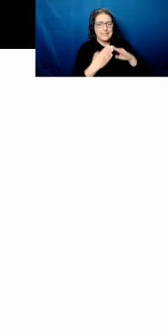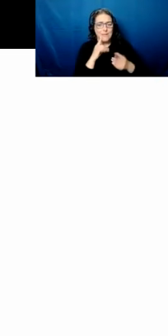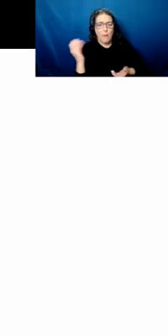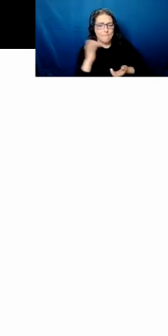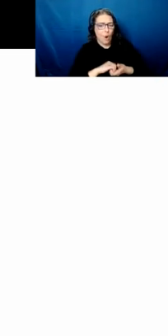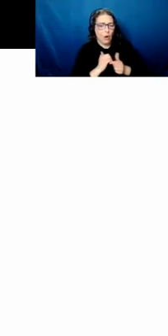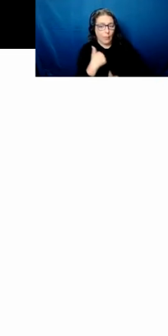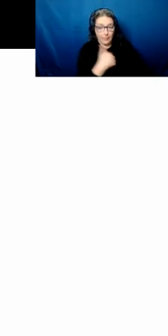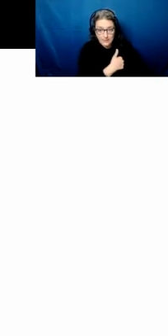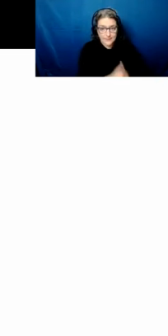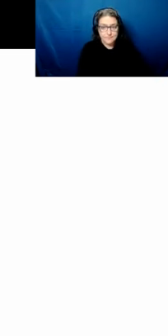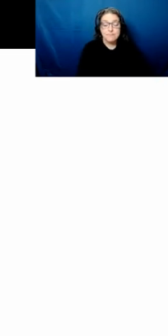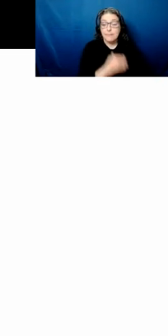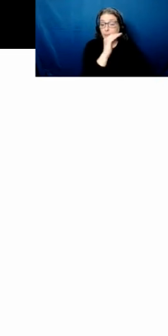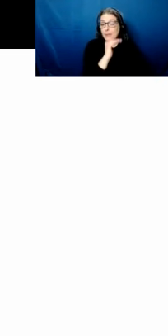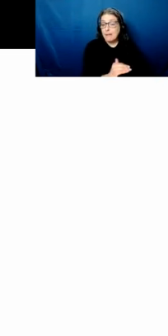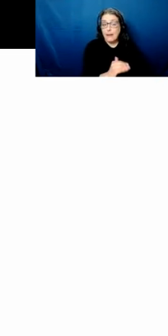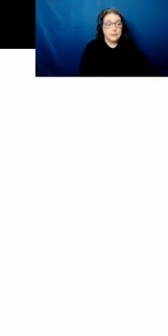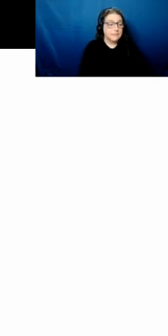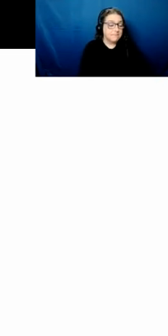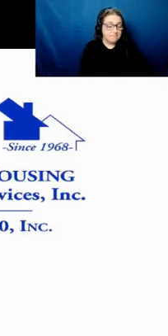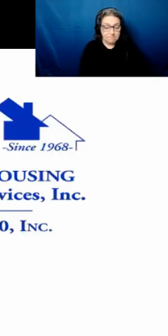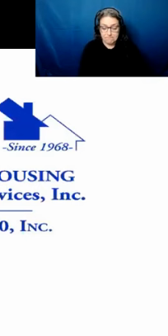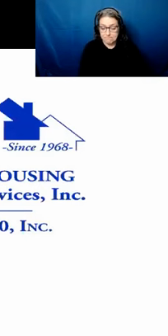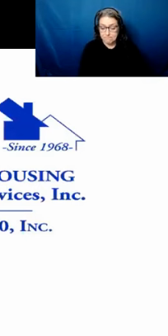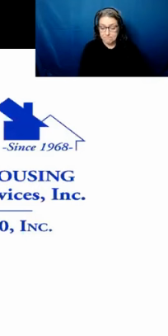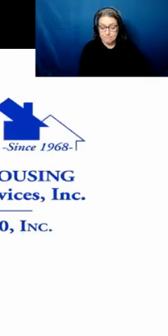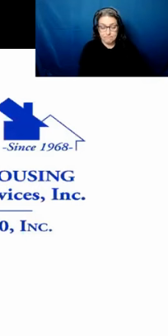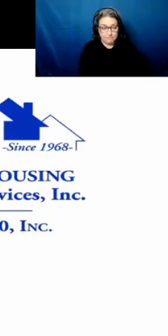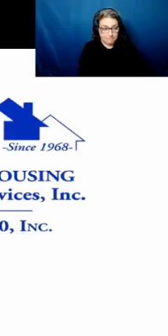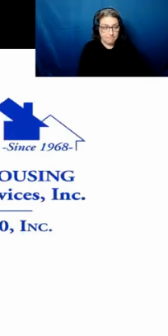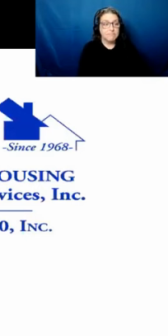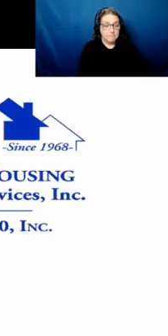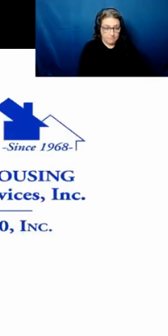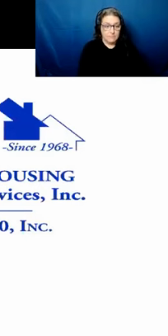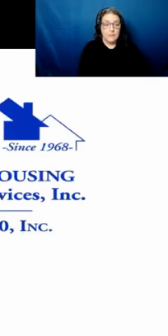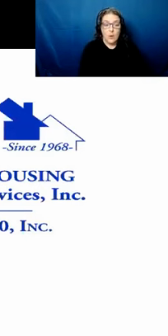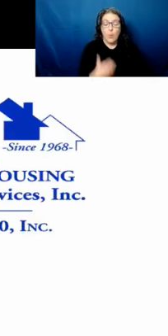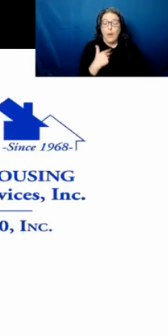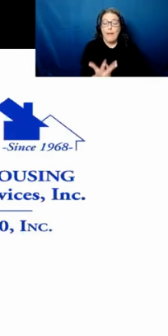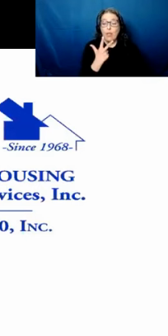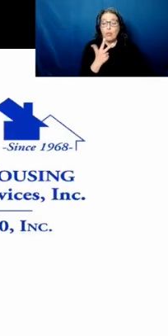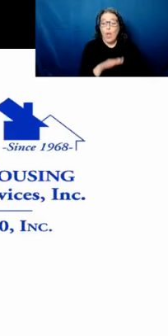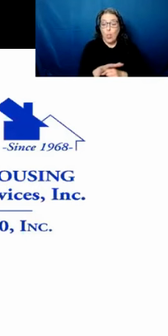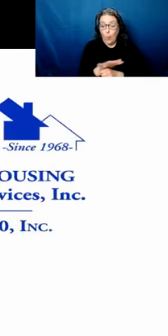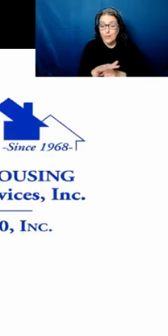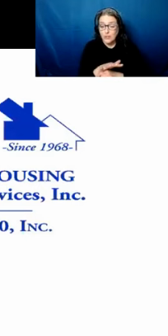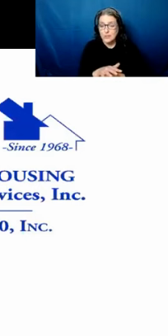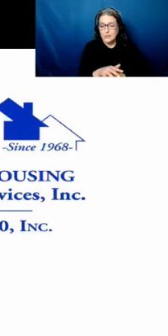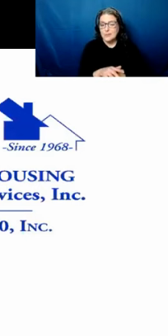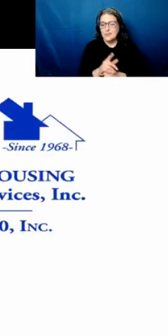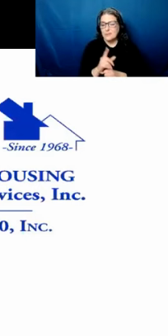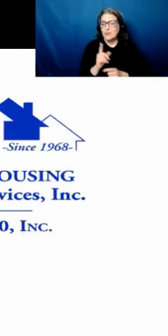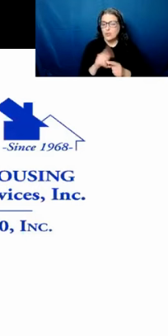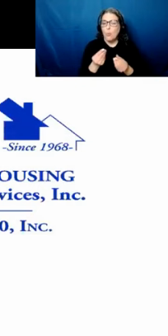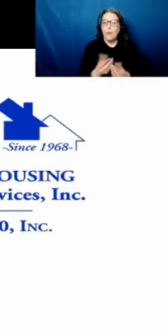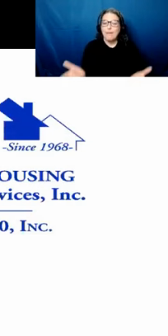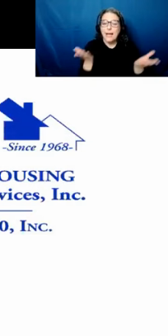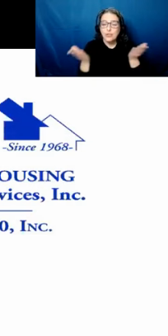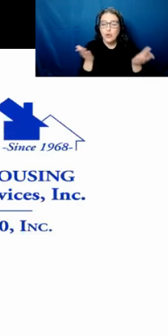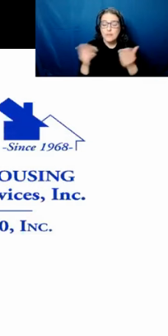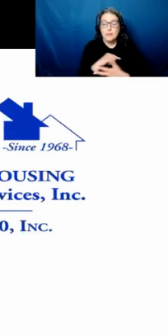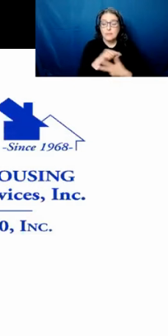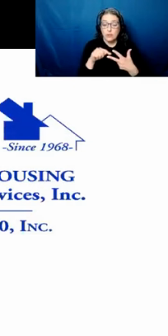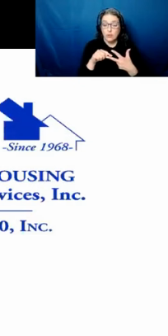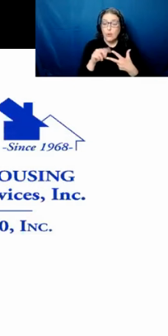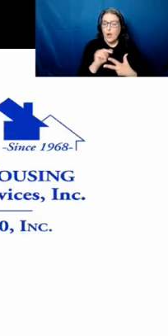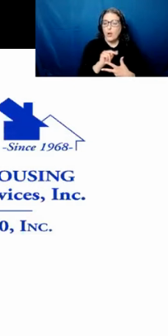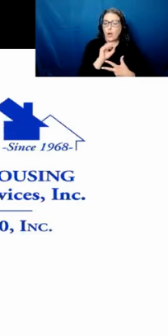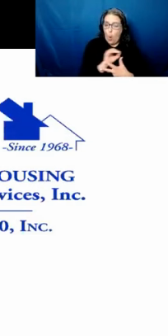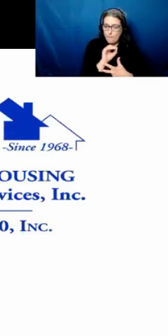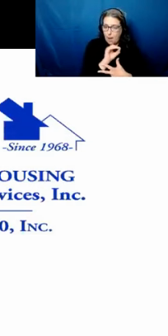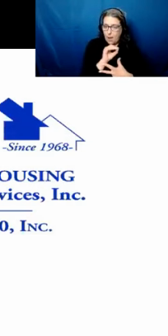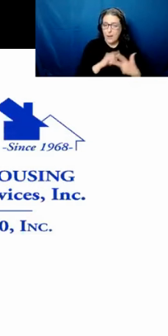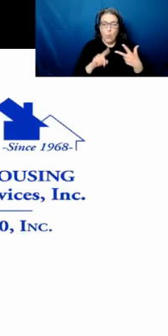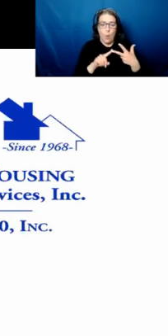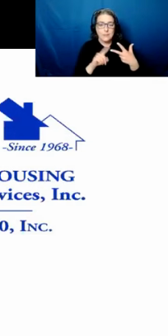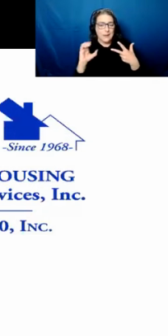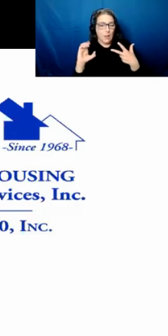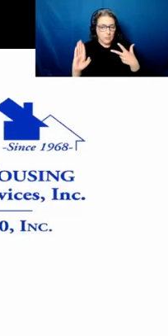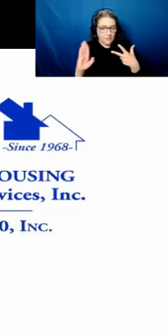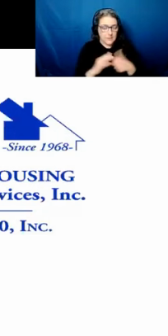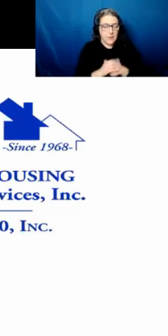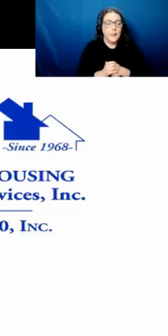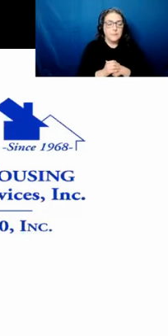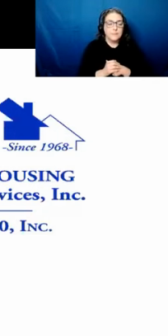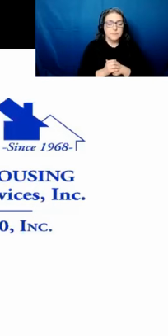For home buyers that are interested in purchasing one of these homes, they can connect with Omaha 100 where they can get a first mortgage, and then the City of Omaha through this program will provide a second mortgage that is forgivable -- a portion of it -- after 15 years.